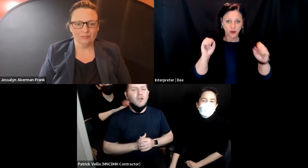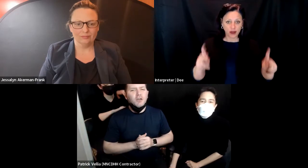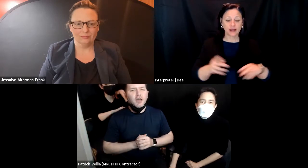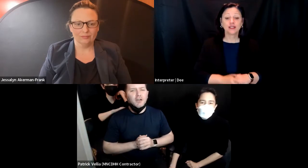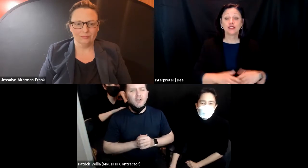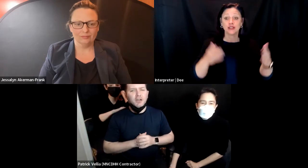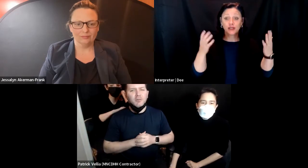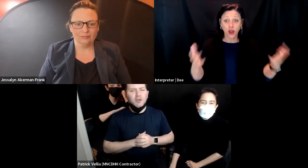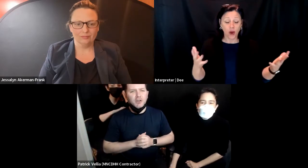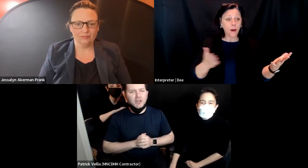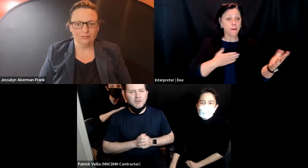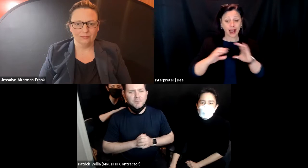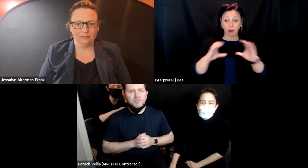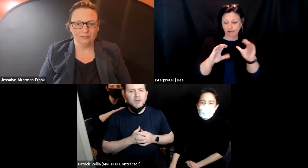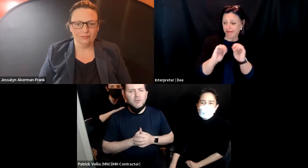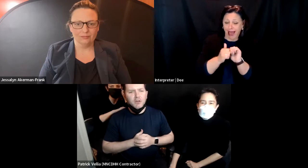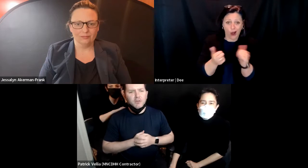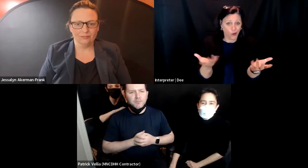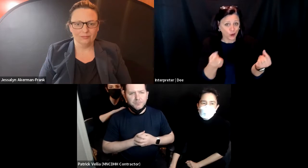Okay.